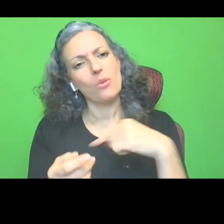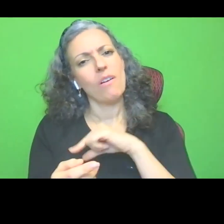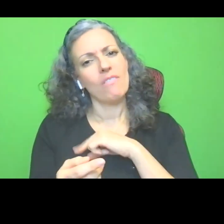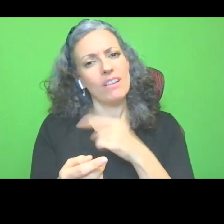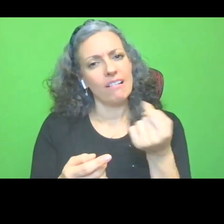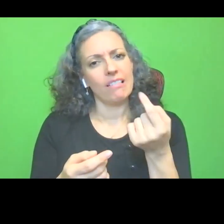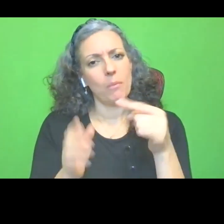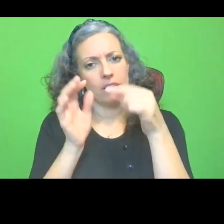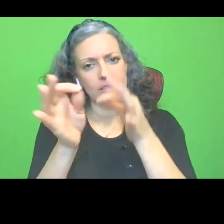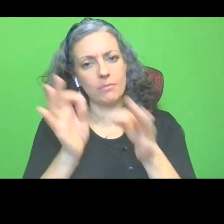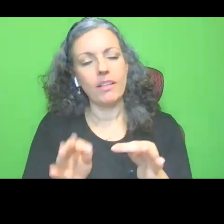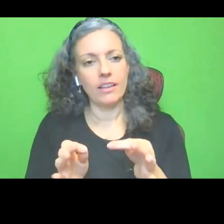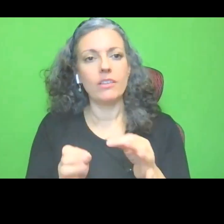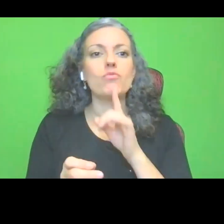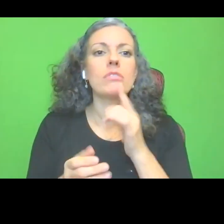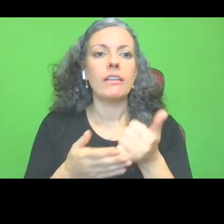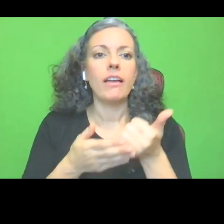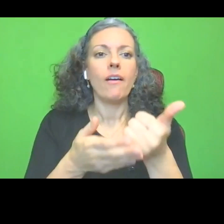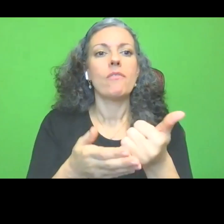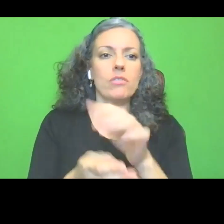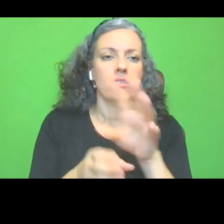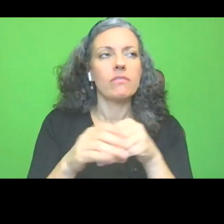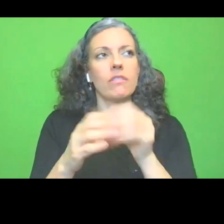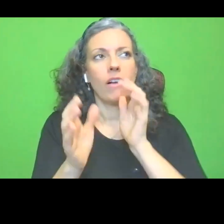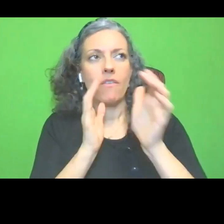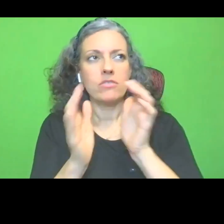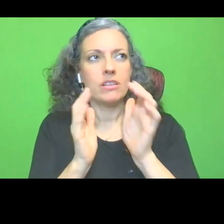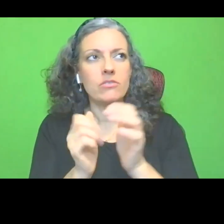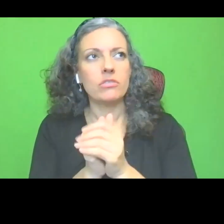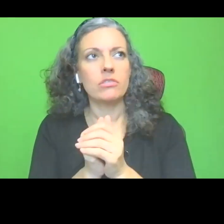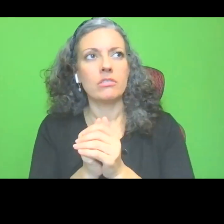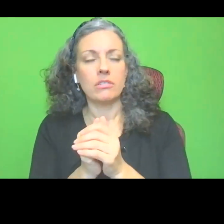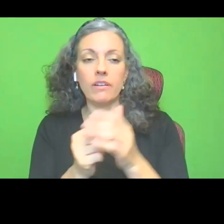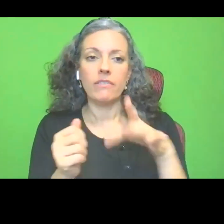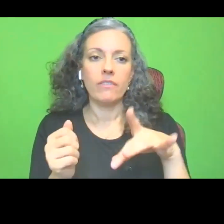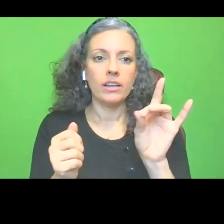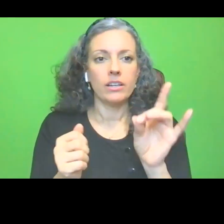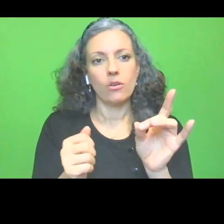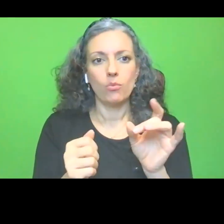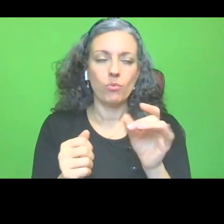I think it's really helpful to go into it as a conversation a lot of the time and find out what resonates.